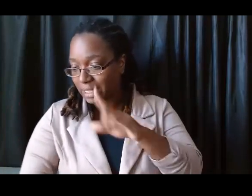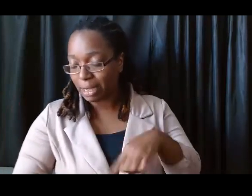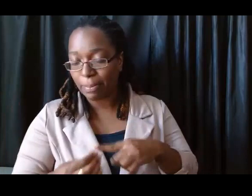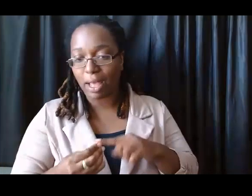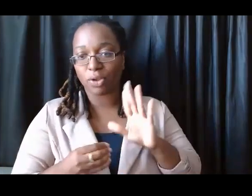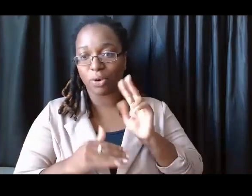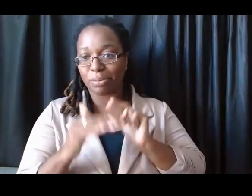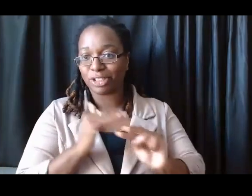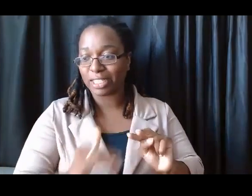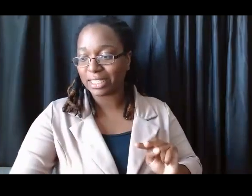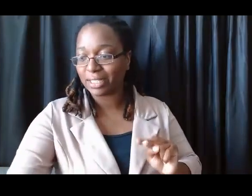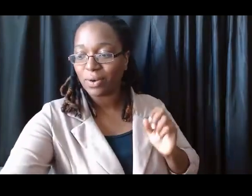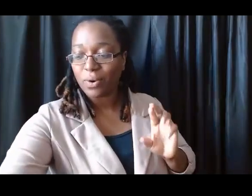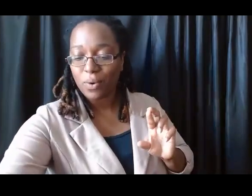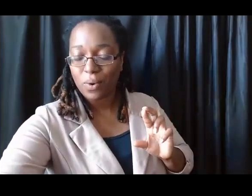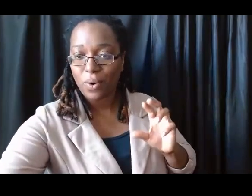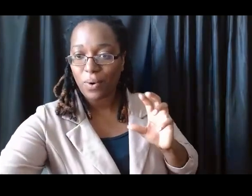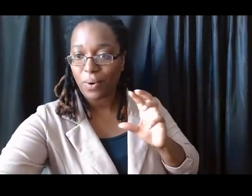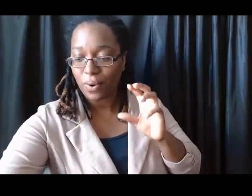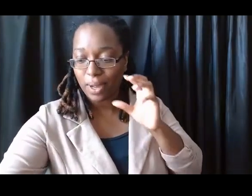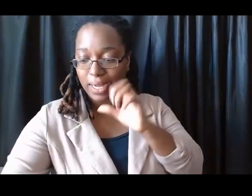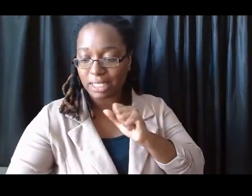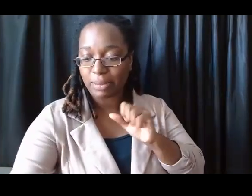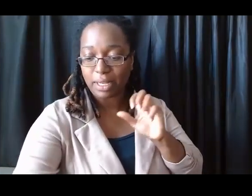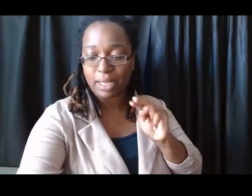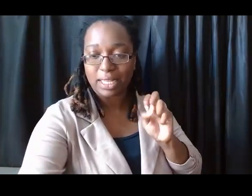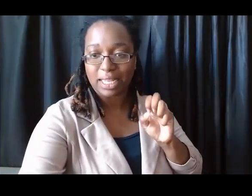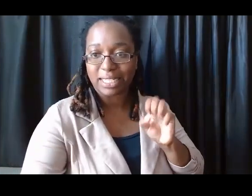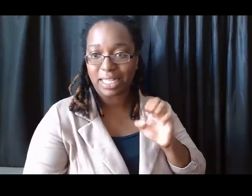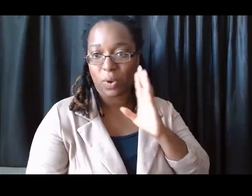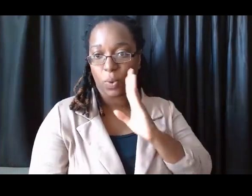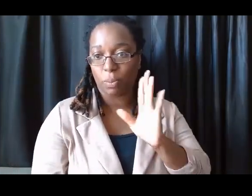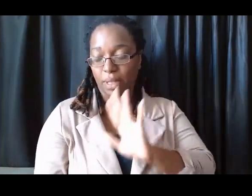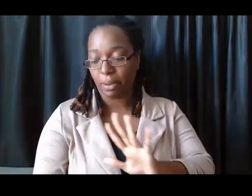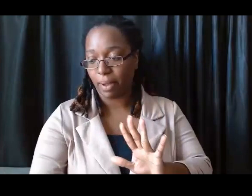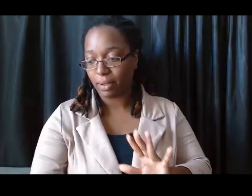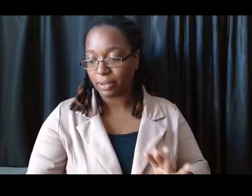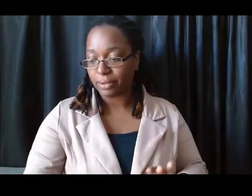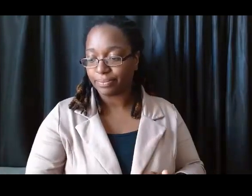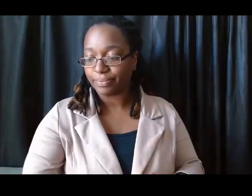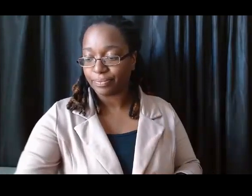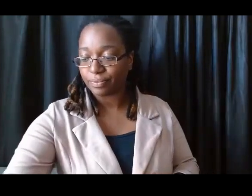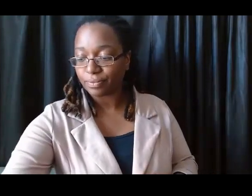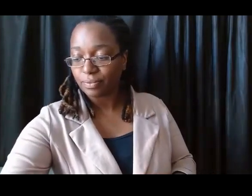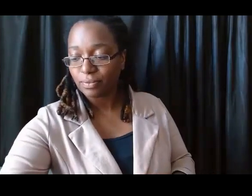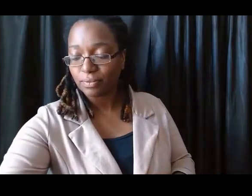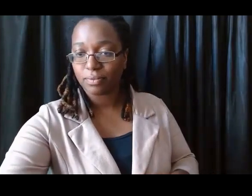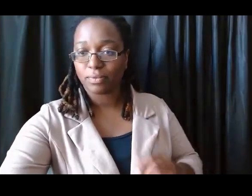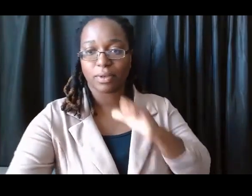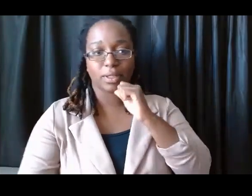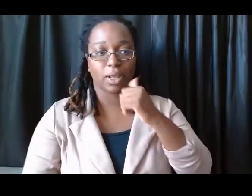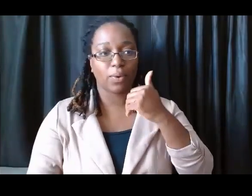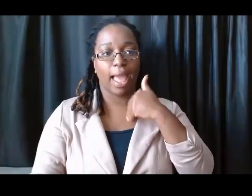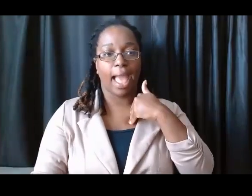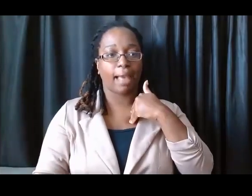projected or estimated NESE is going to be. We don't have a crystal ball. We don't,